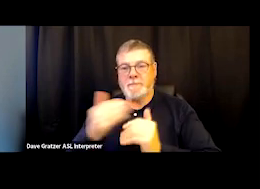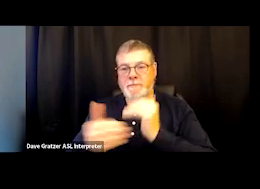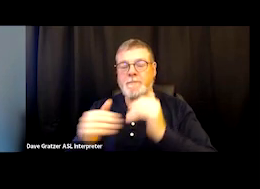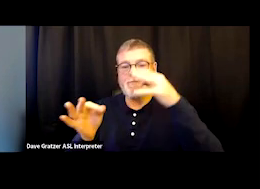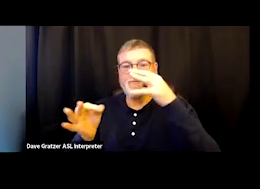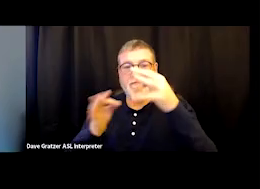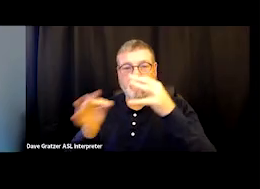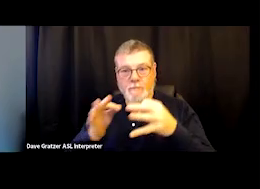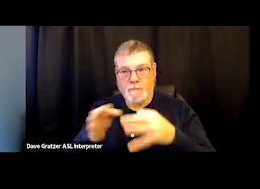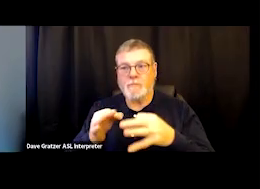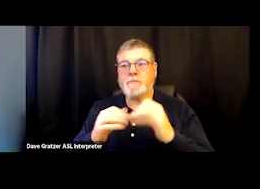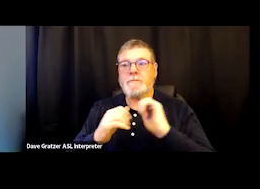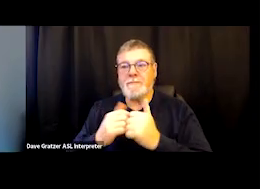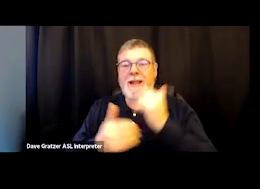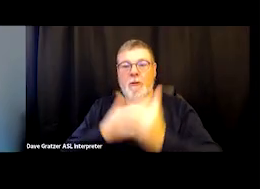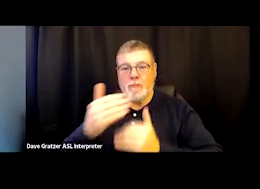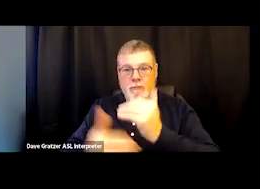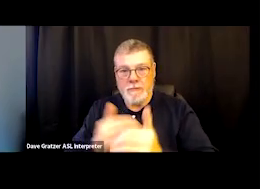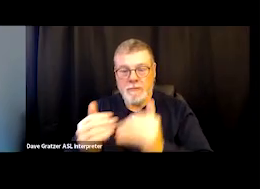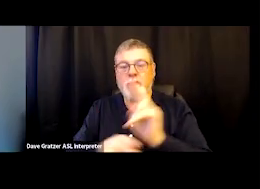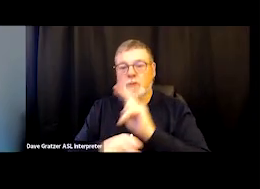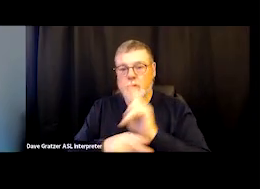of how to process an application using the SOAR model.